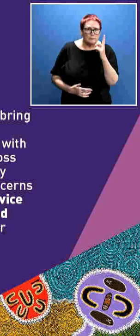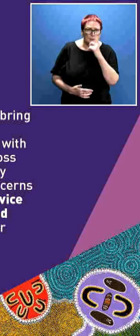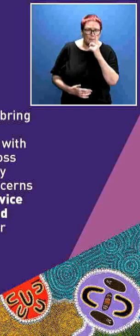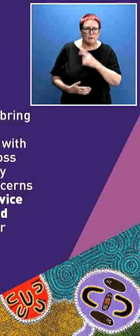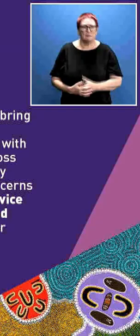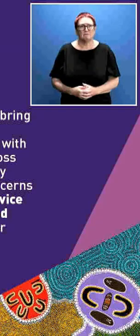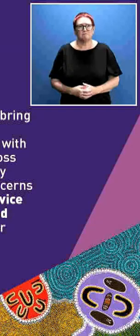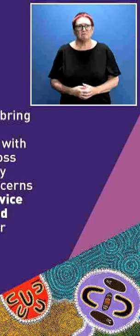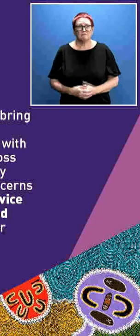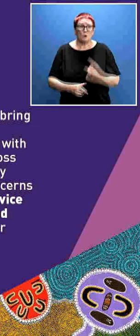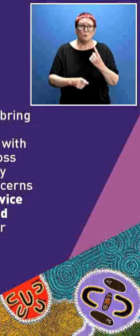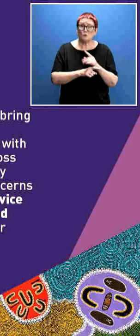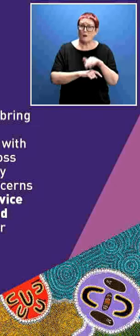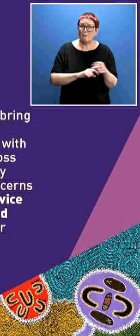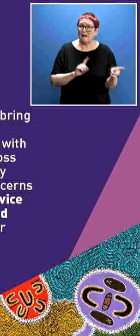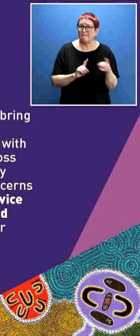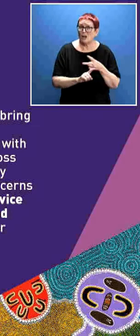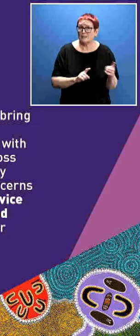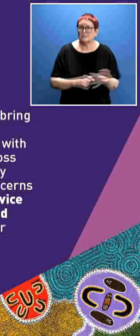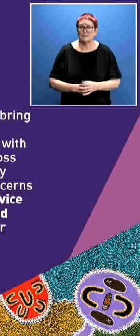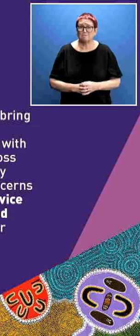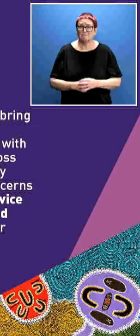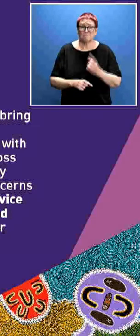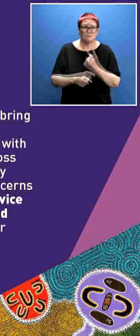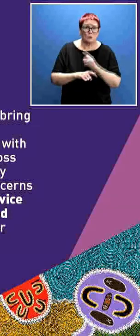It will include accounts of violence, abuse, neglect and